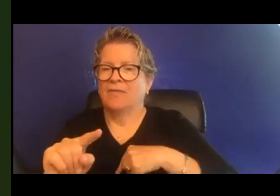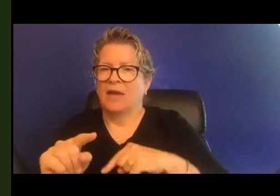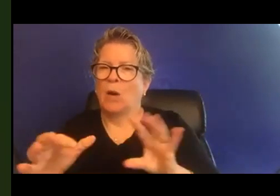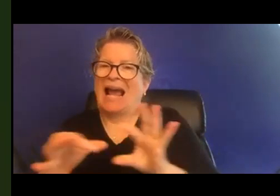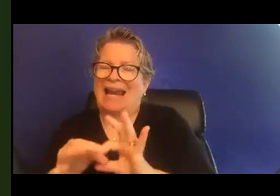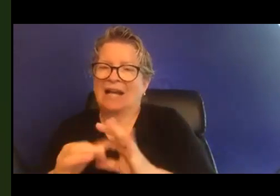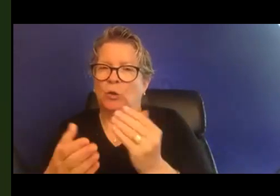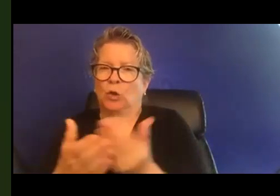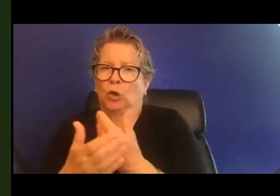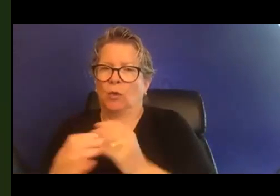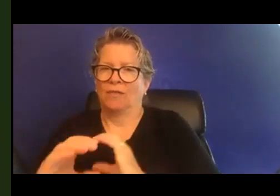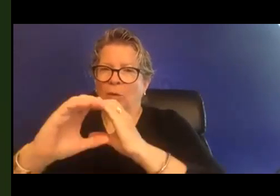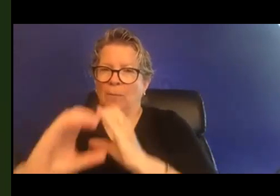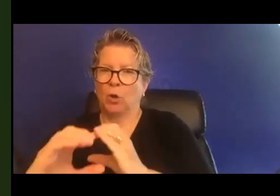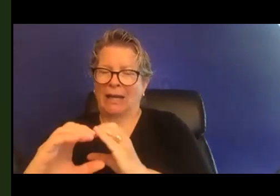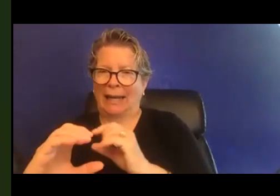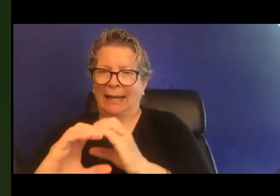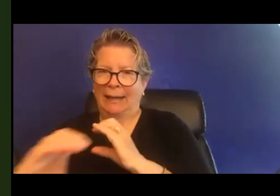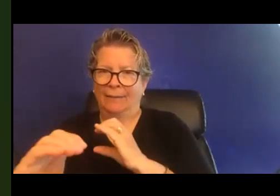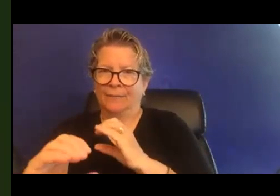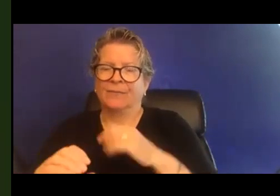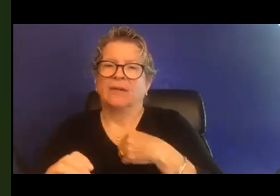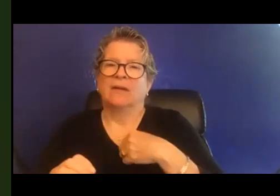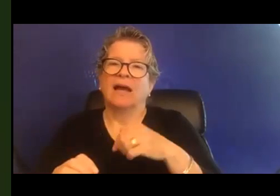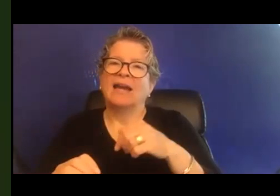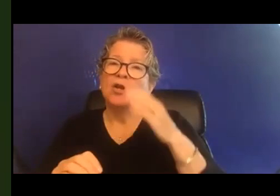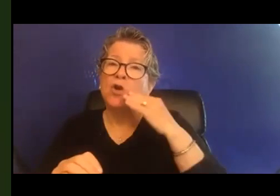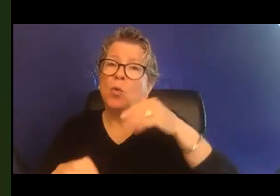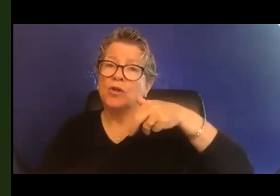installed along the existing trail that's there.